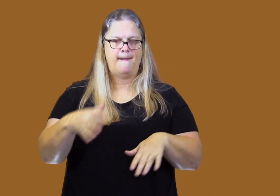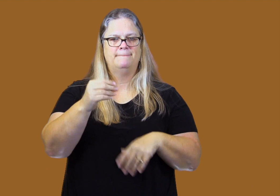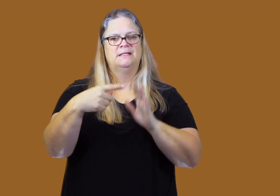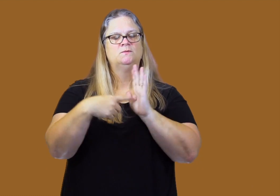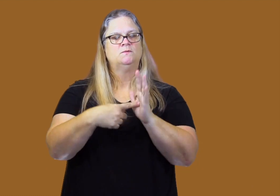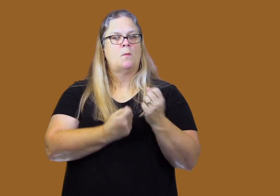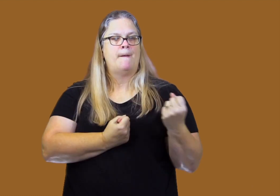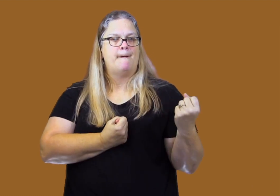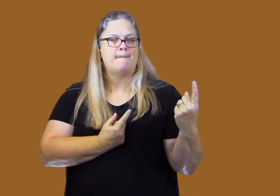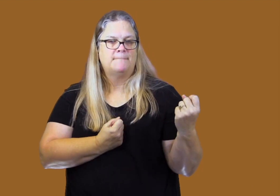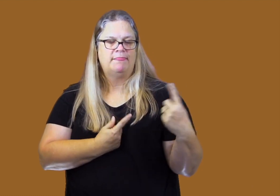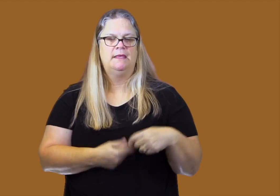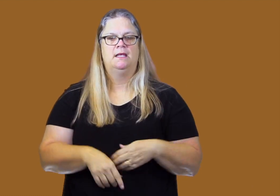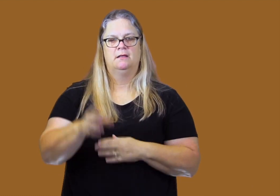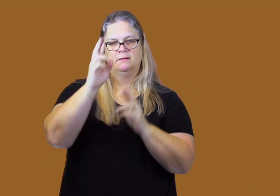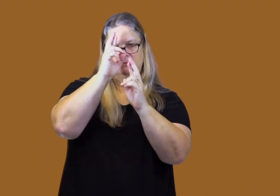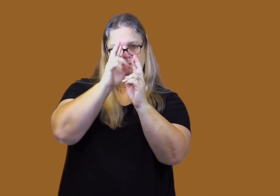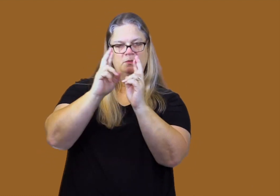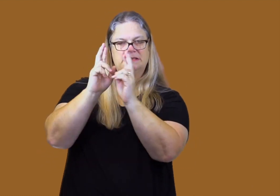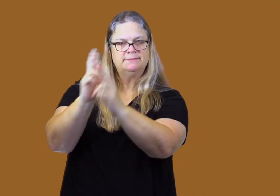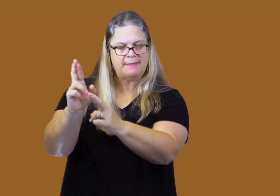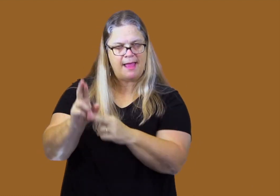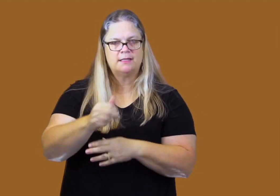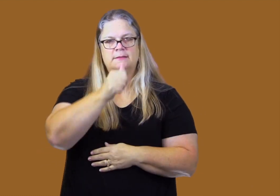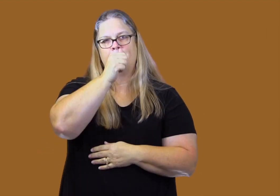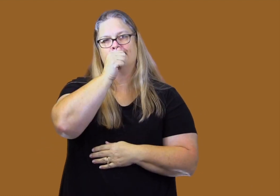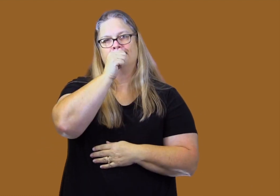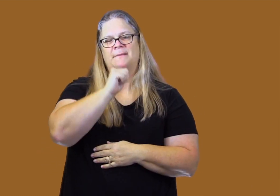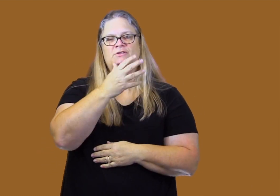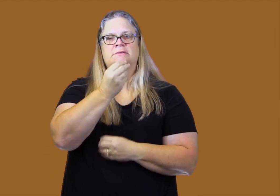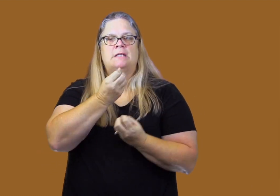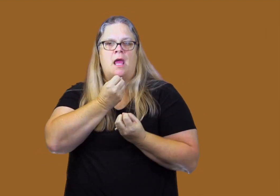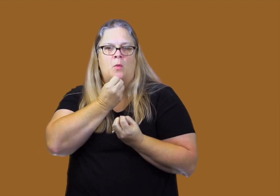show empathy, respect, patience, and warmth.